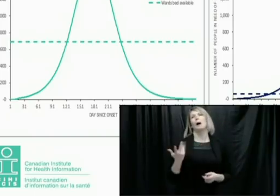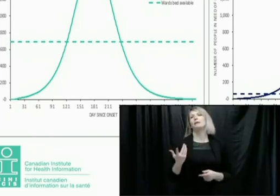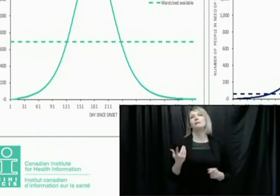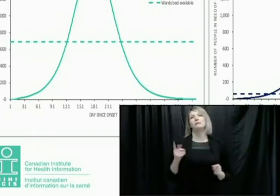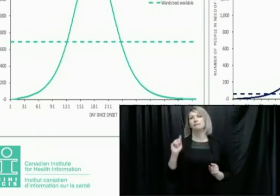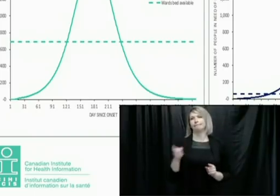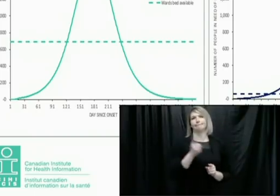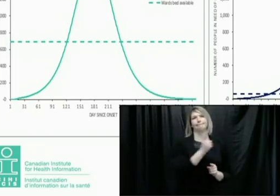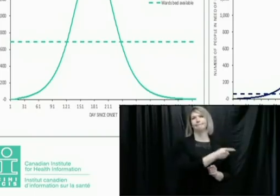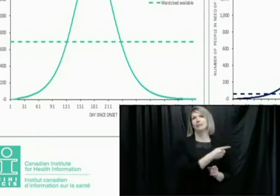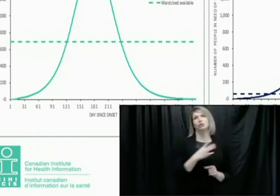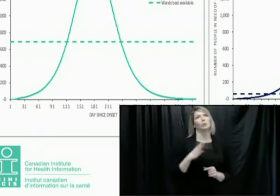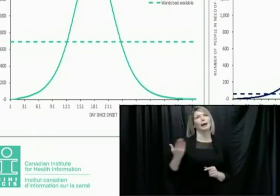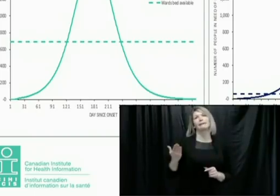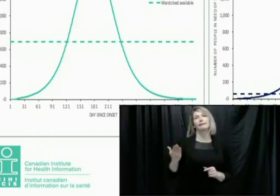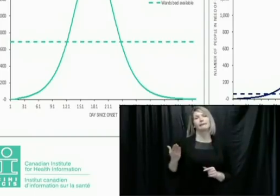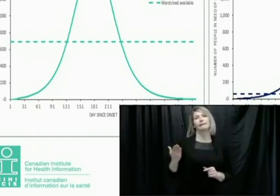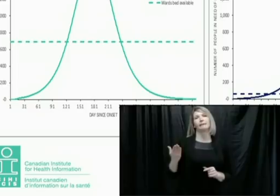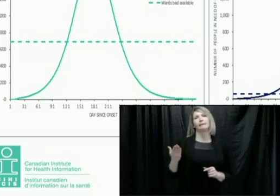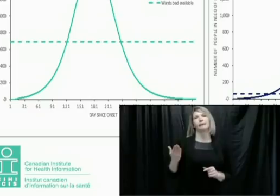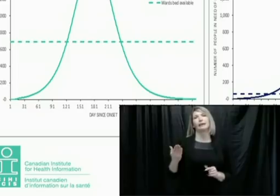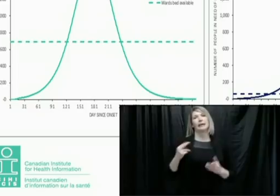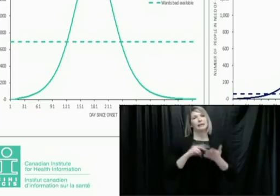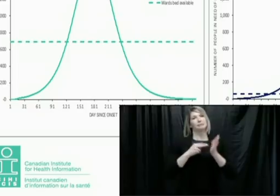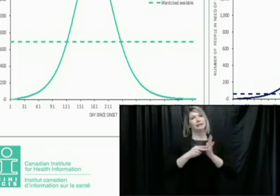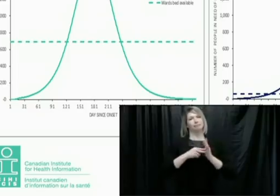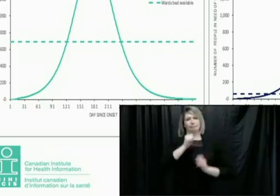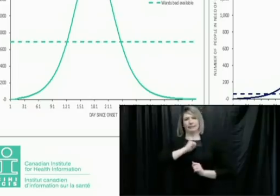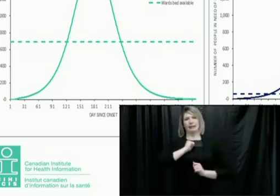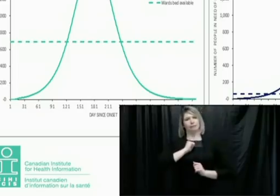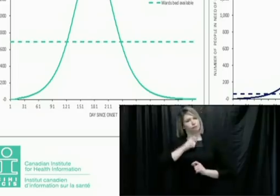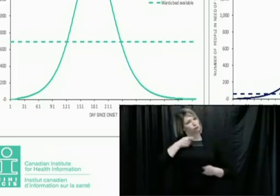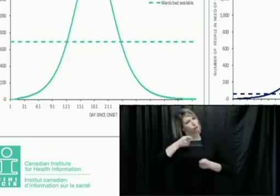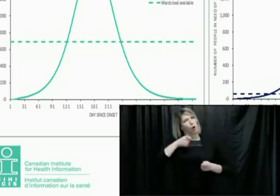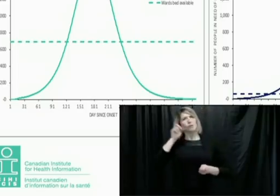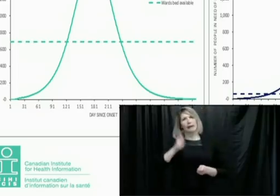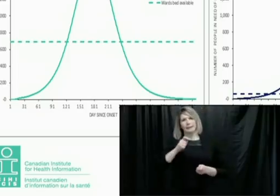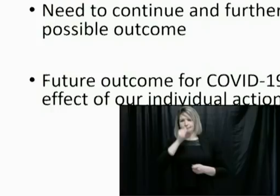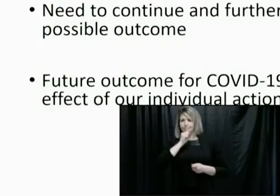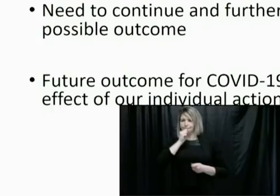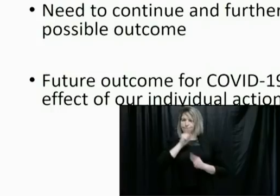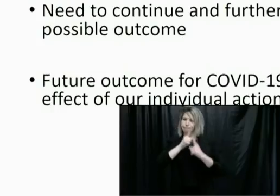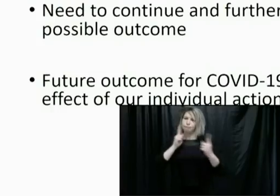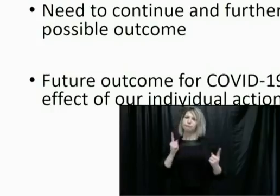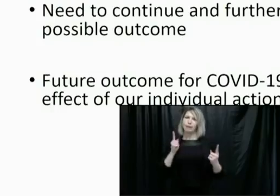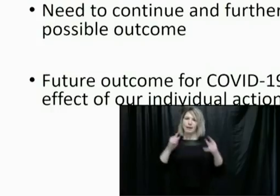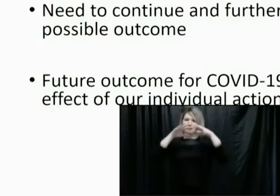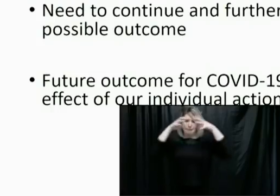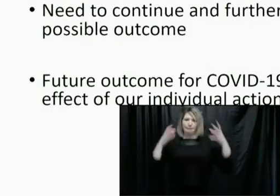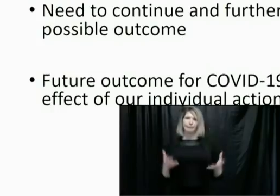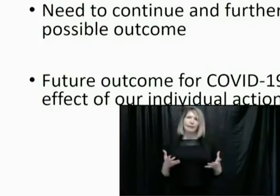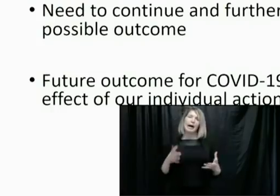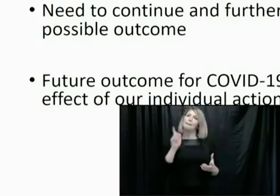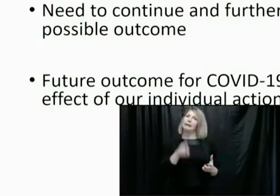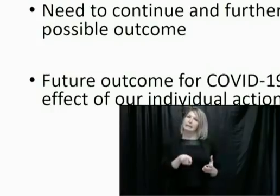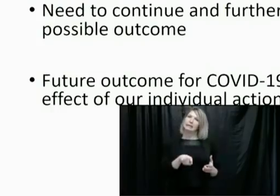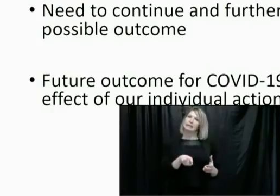THE WAY TO DO IT IS TO BE REALLY STRINGENT IN TERMS OF SELF-DISCIPLINE REGARDING THE